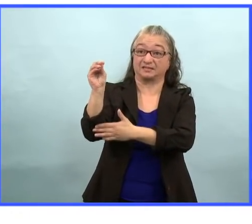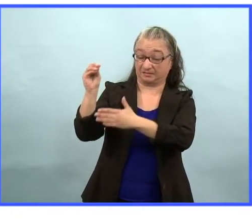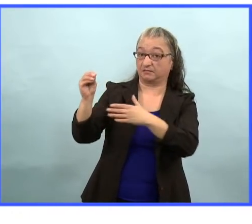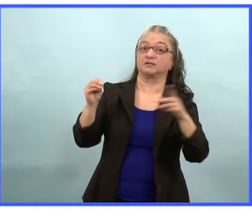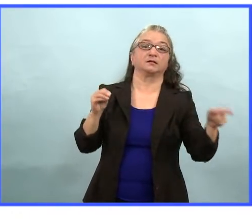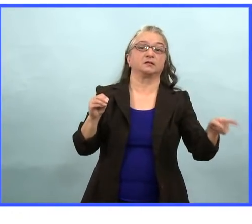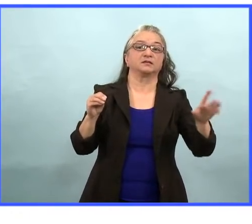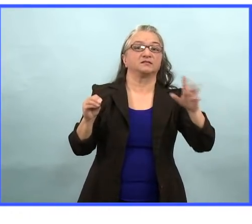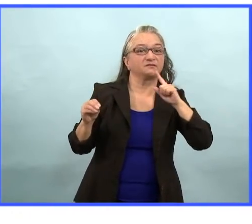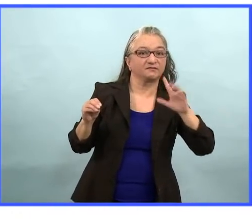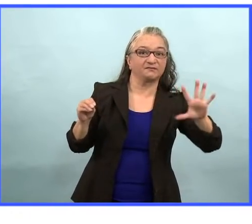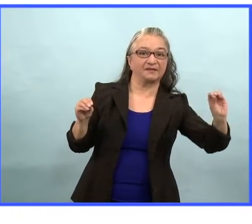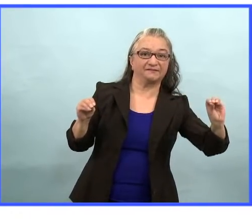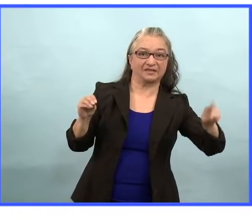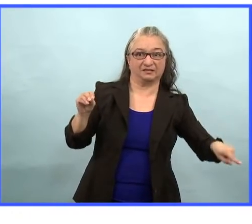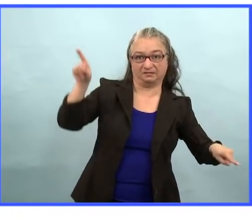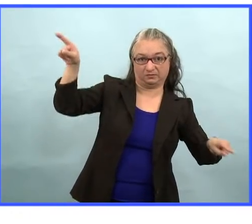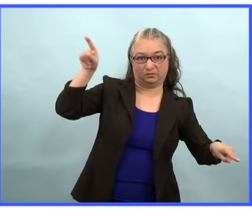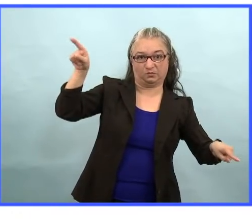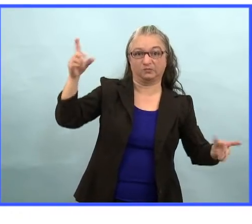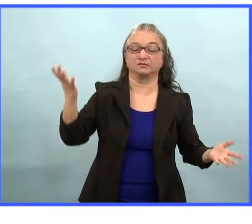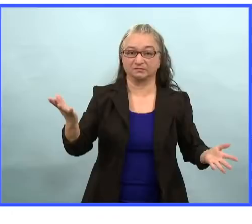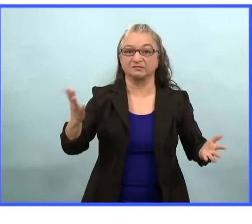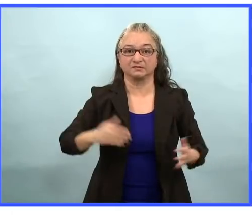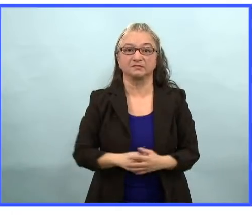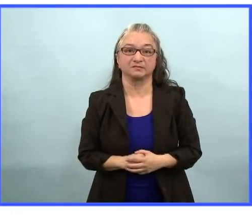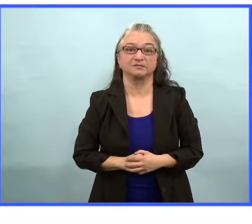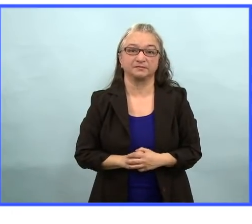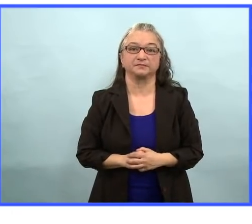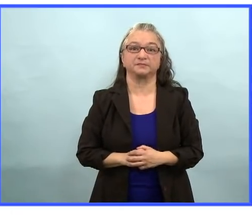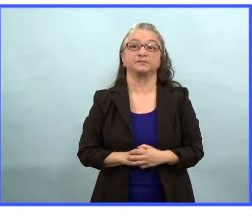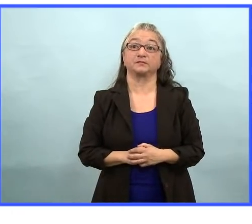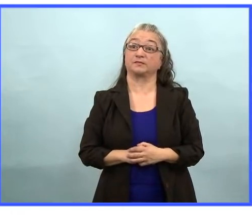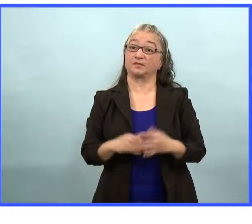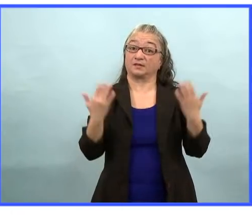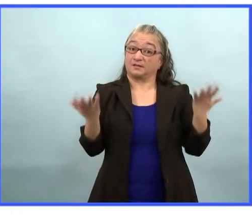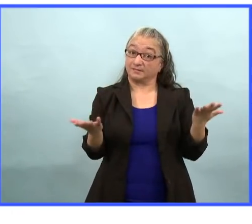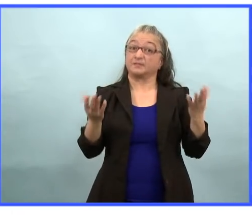these communities are much more likely to be vaccinated in winnipeg so 75 percent of